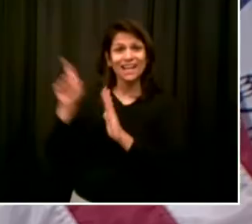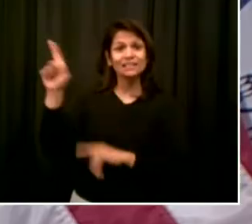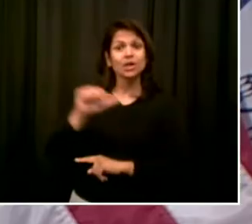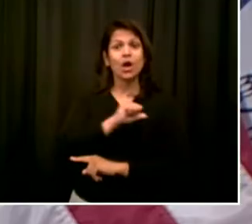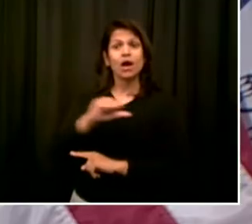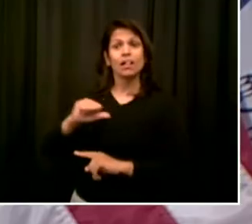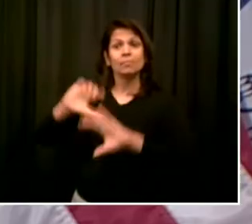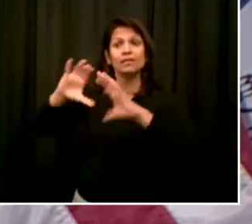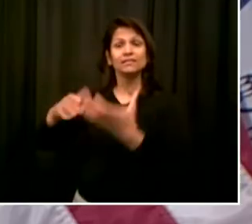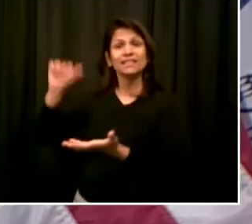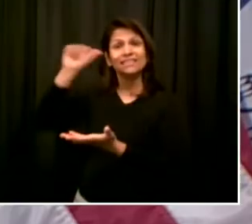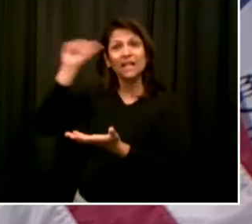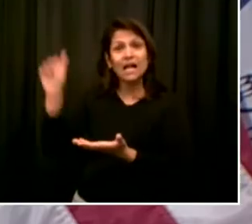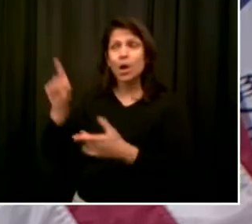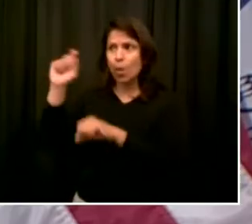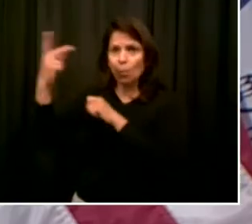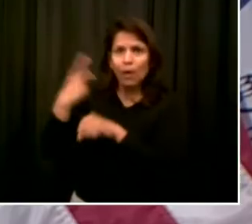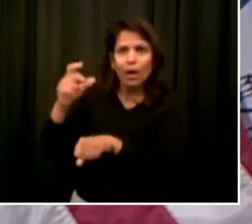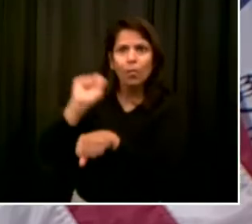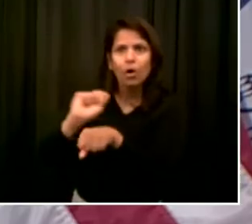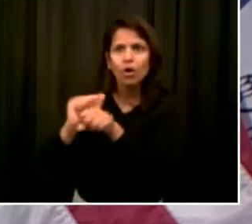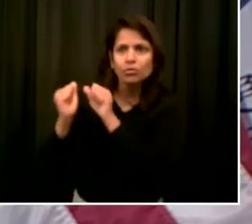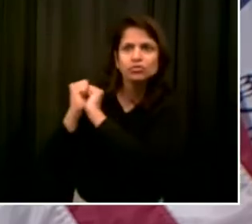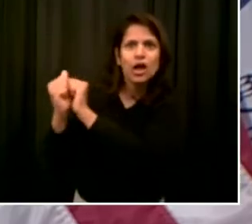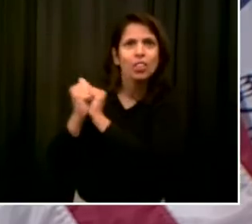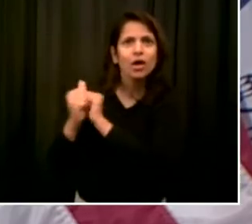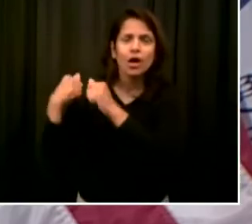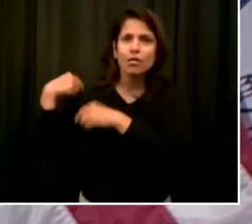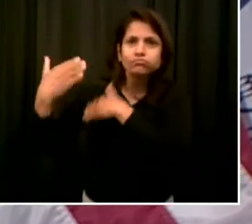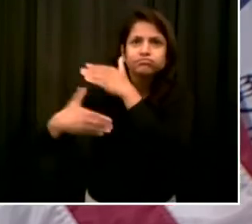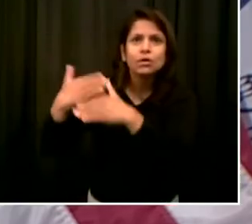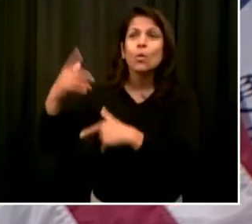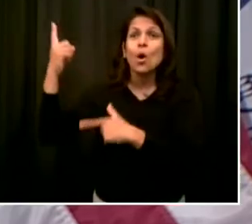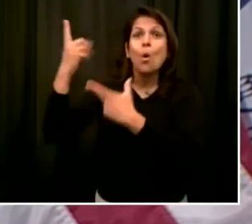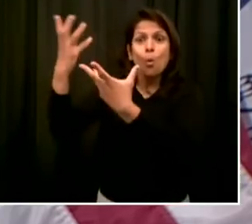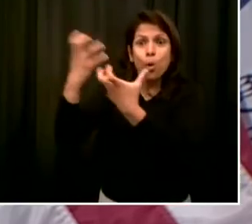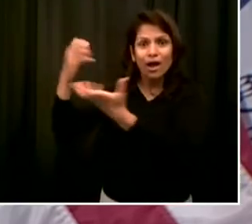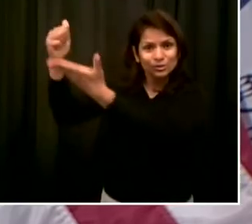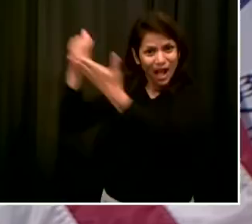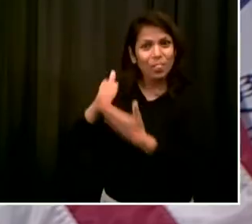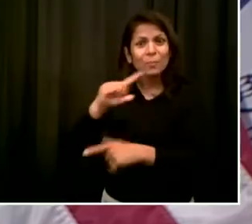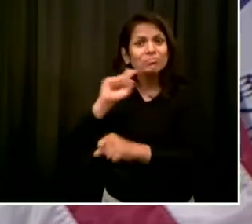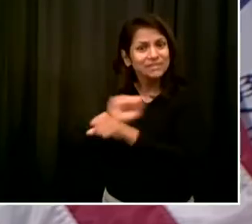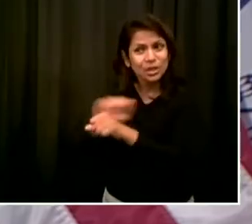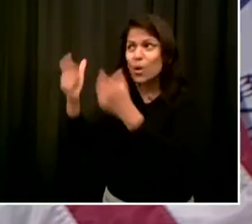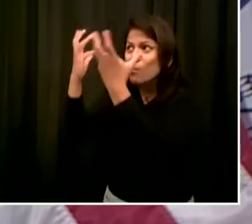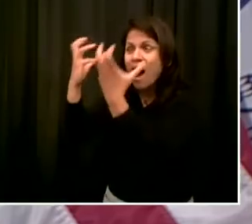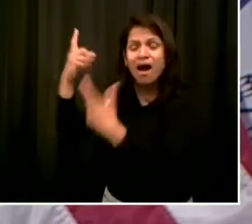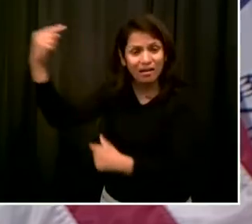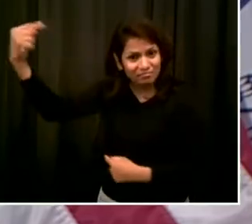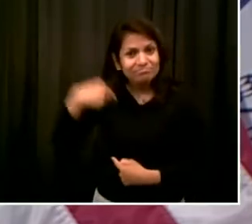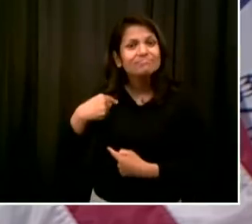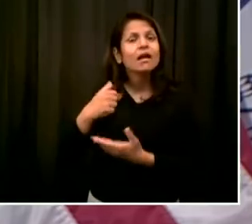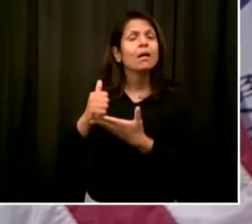THE ASSBEMLY IS WITH US EVERY